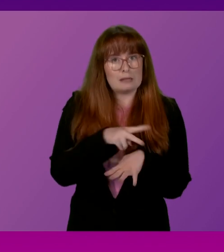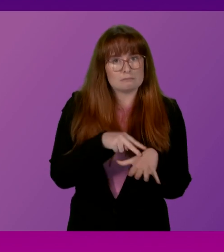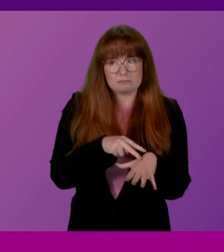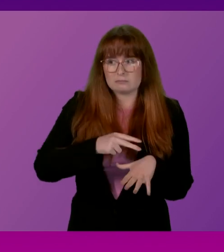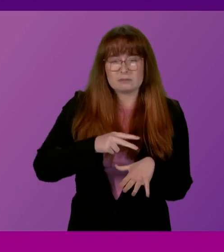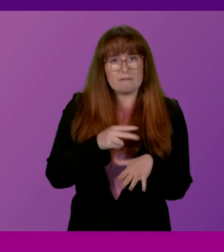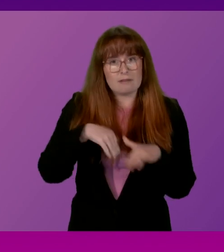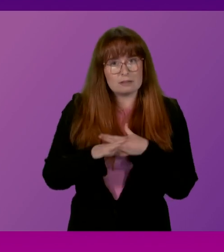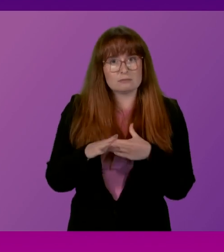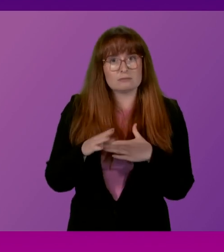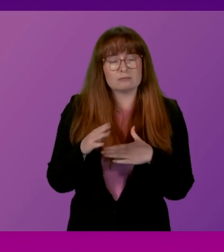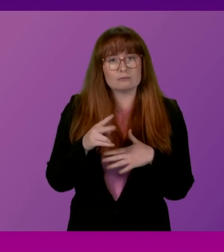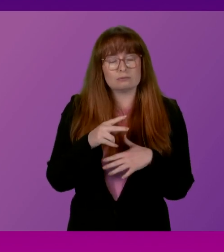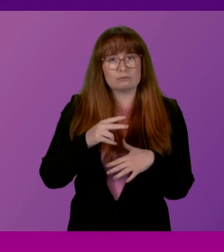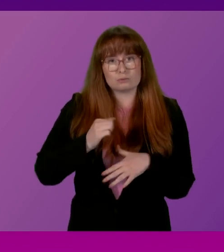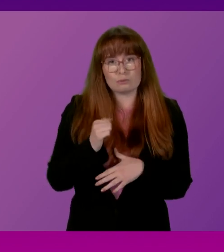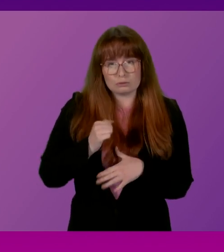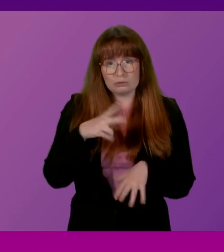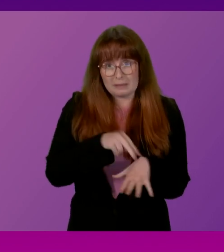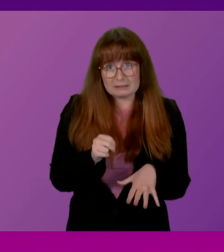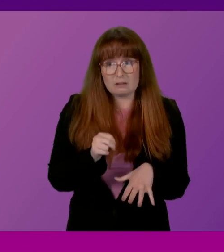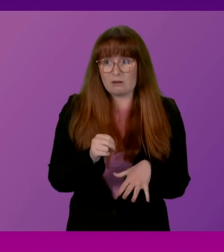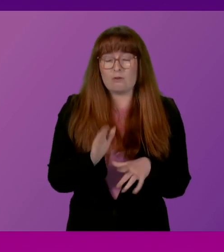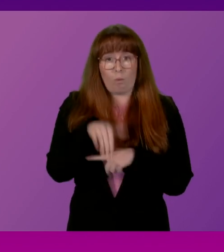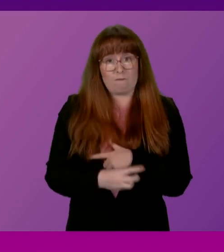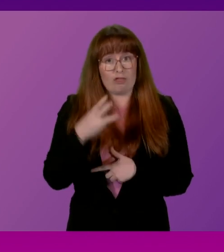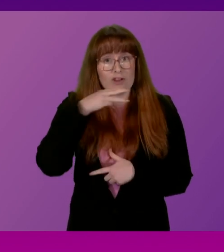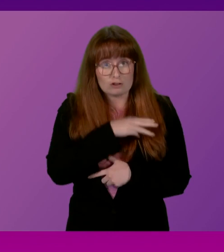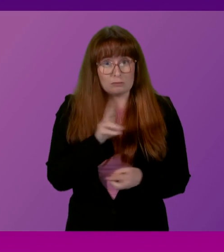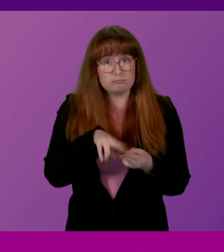to power; they have increased by more than 300.